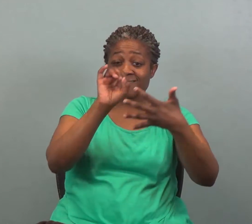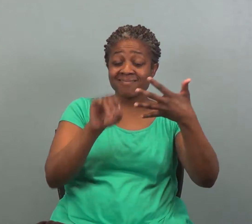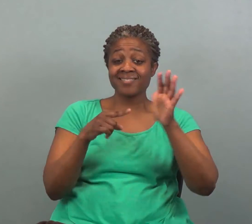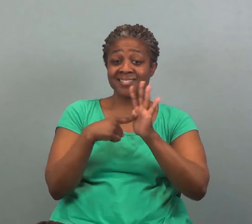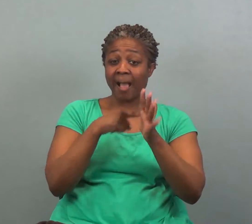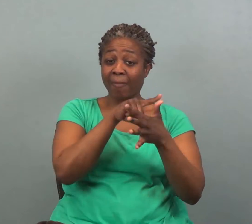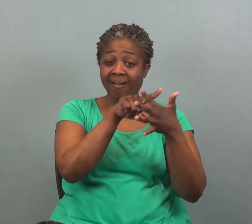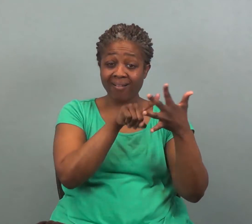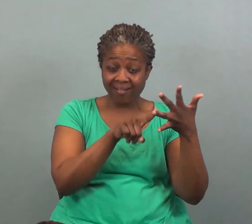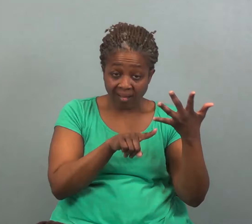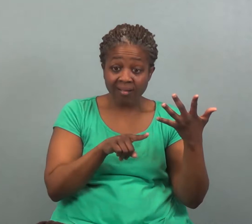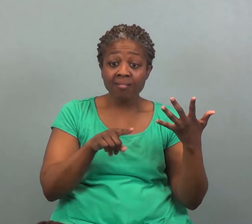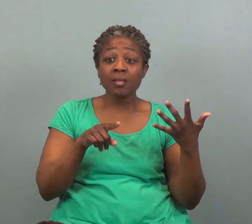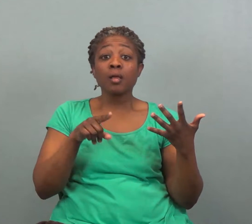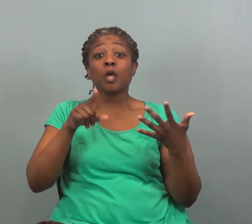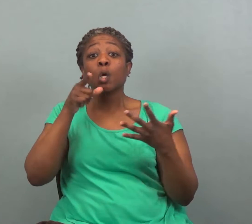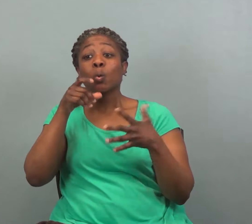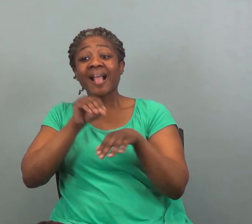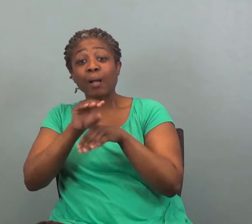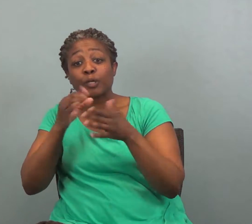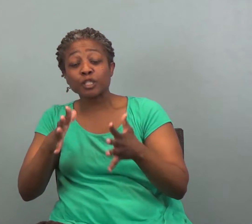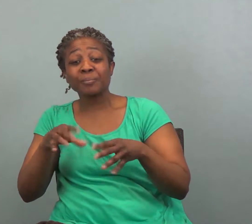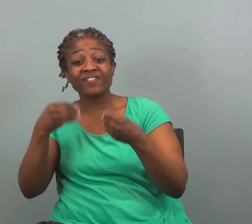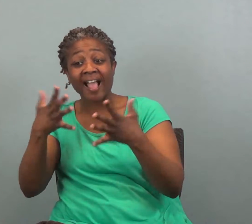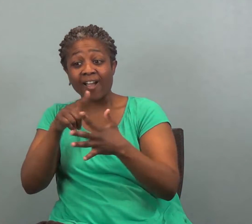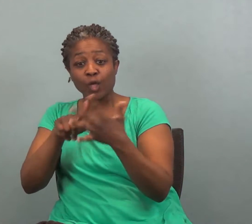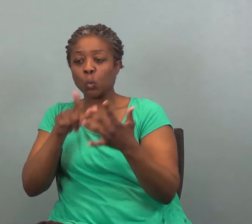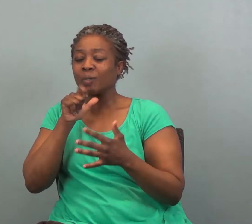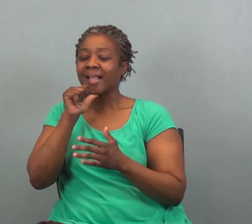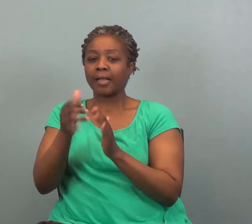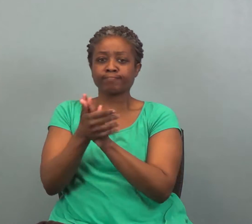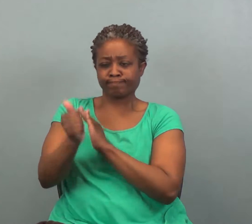These examples of causes of trauma will be overlooked by mental health providers